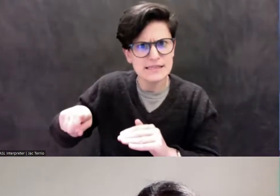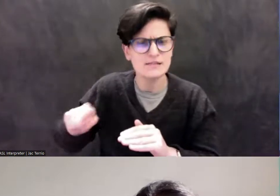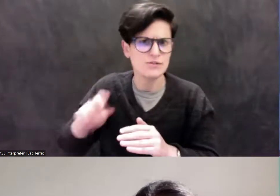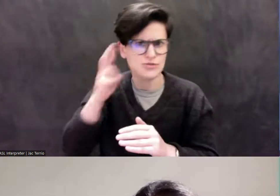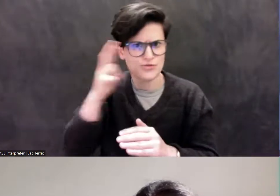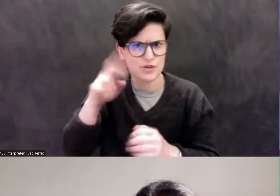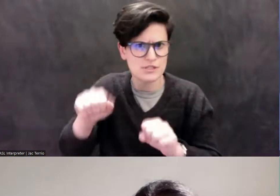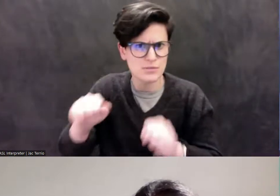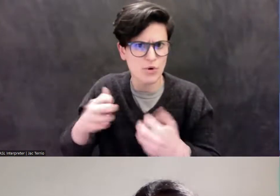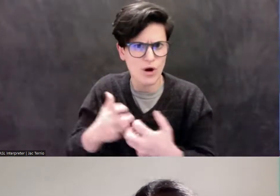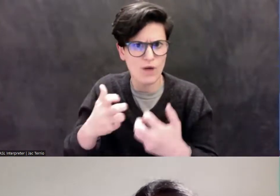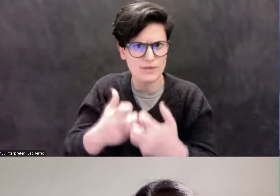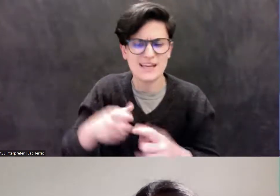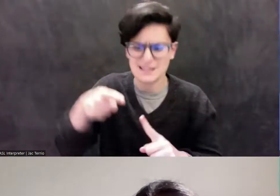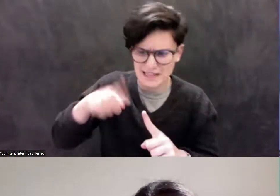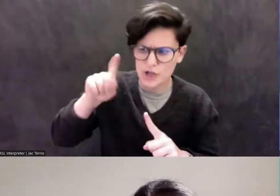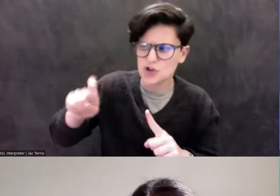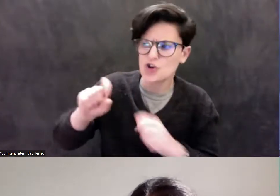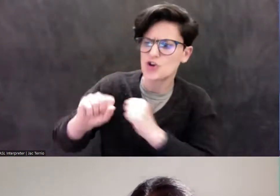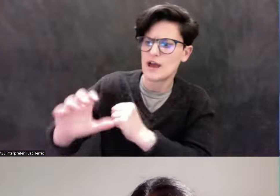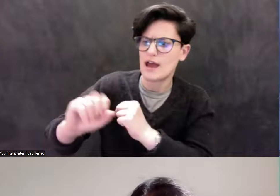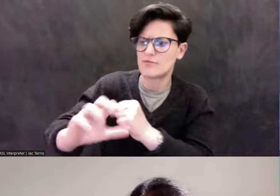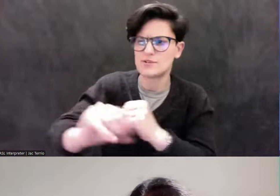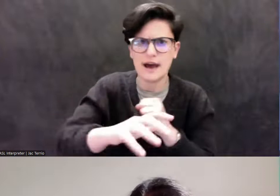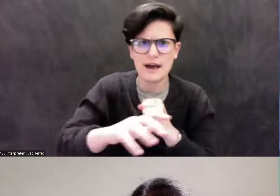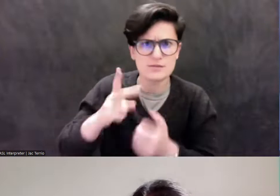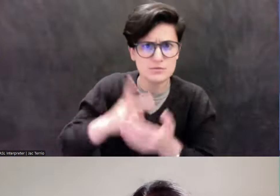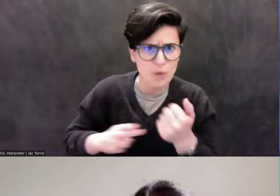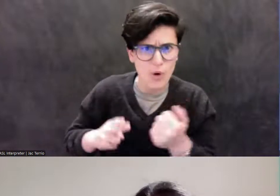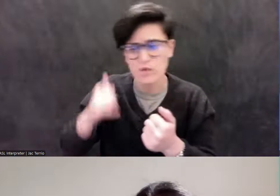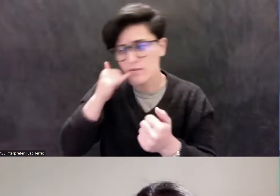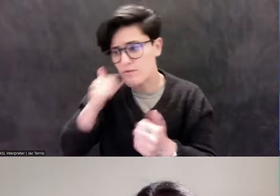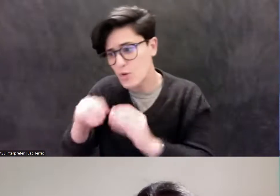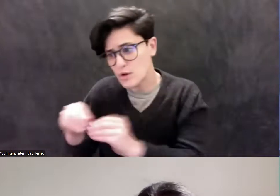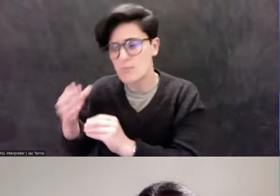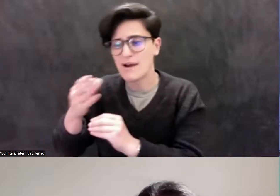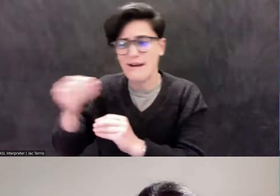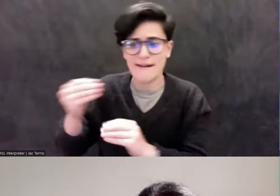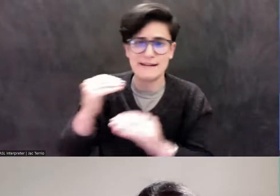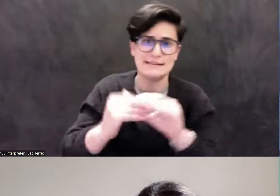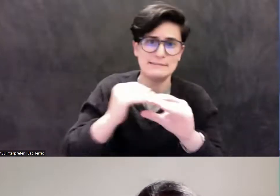15:57:59 This is how you can reach out and include both, you know. 15:58:02 Maybe a phone number and an email that someone can reach out to.